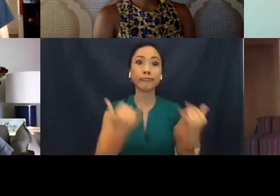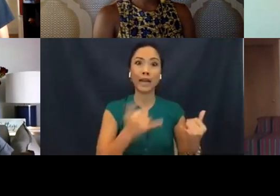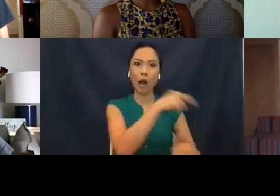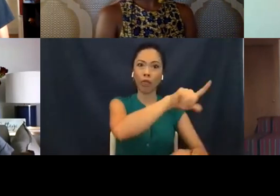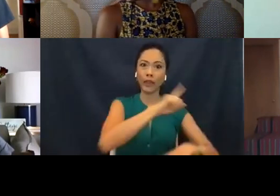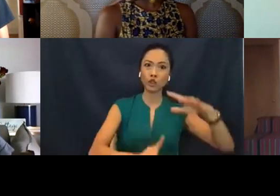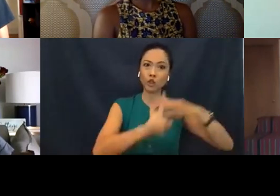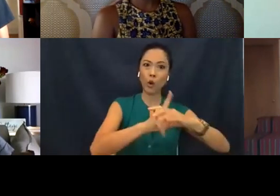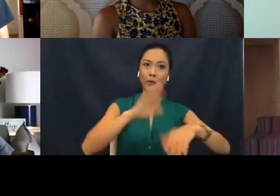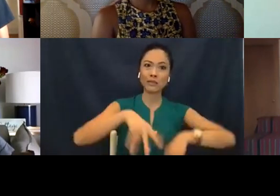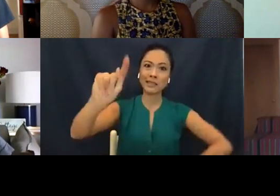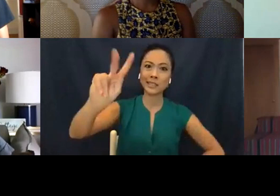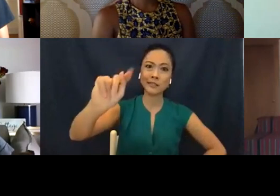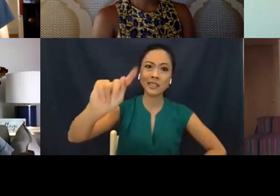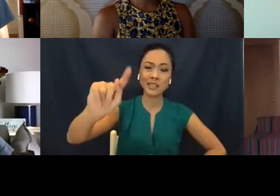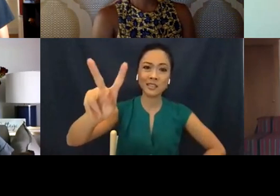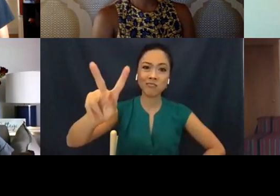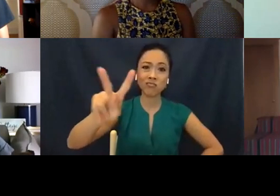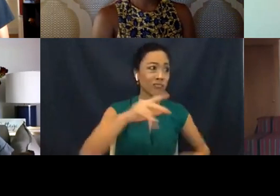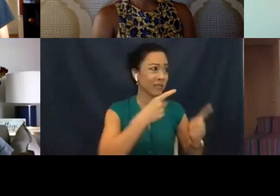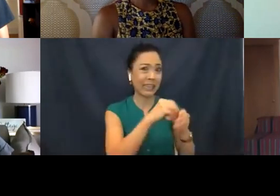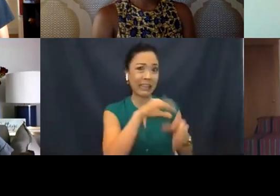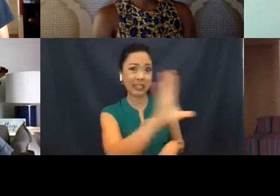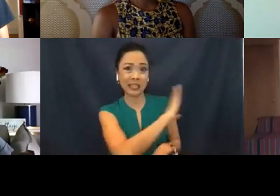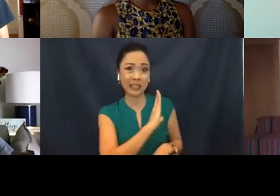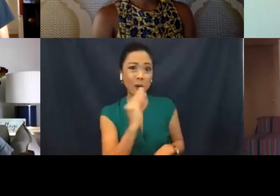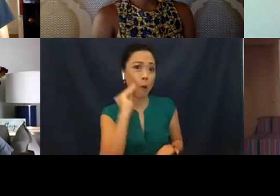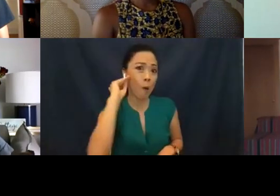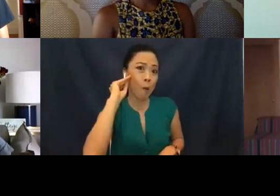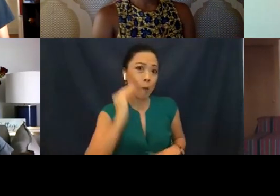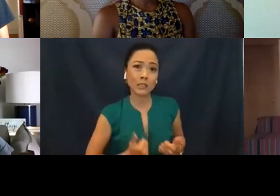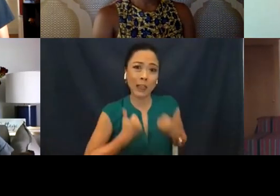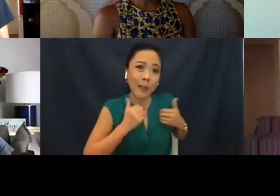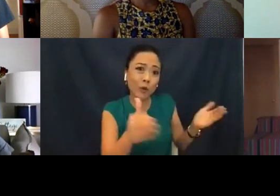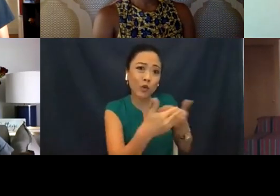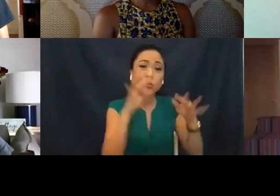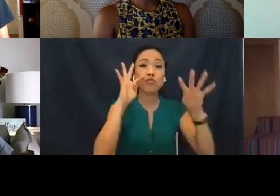and we need to do a great job to keep those people engaged, a year and two and three from